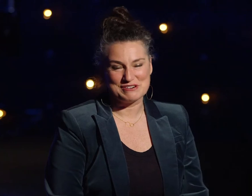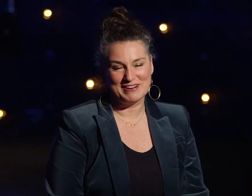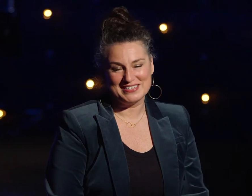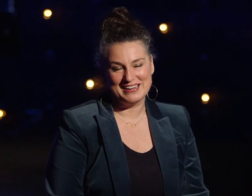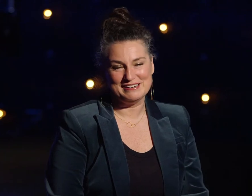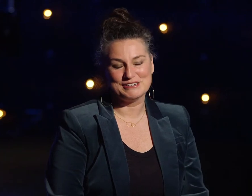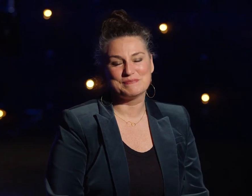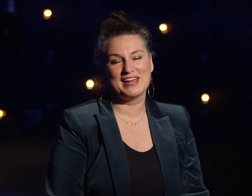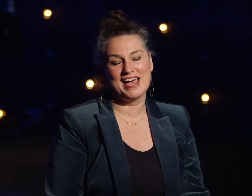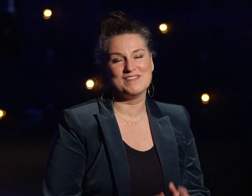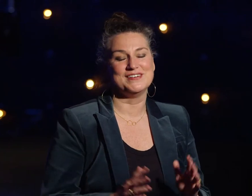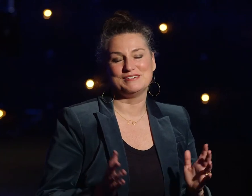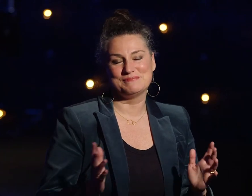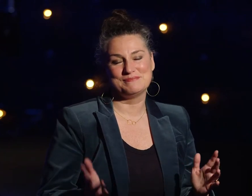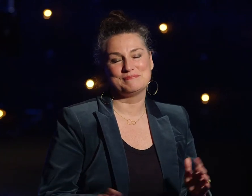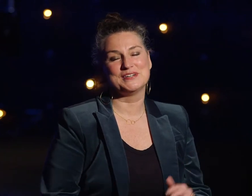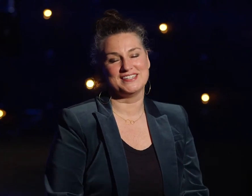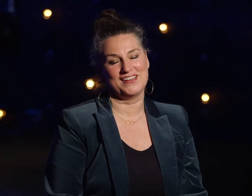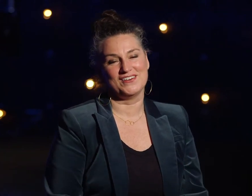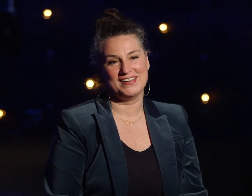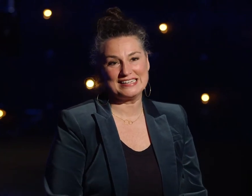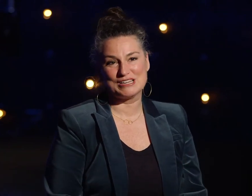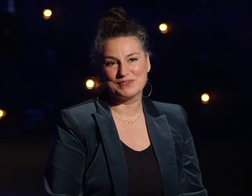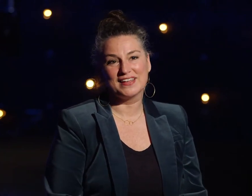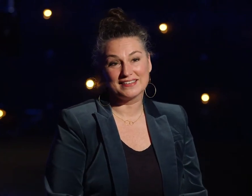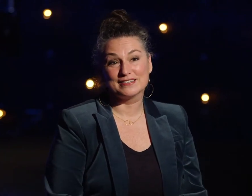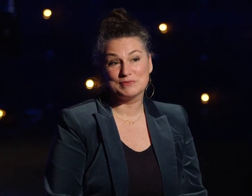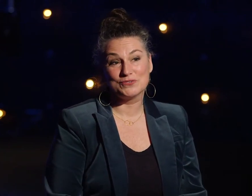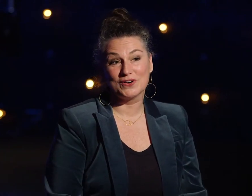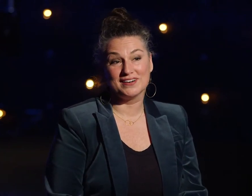for about ten years, but I haven't put together an example like this before.